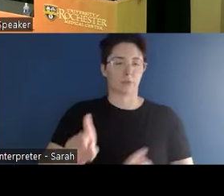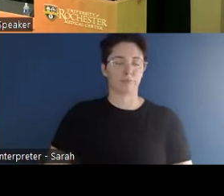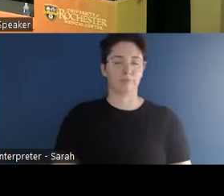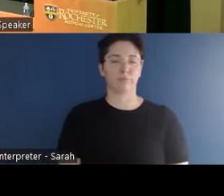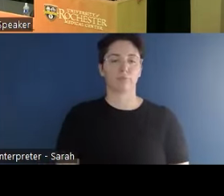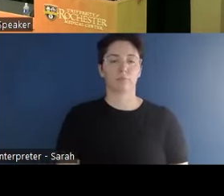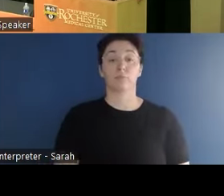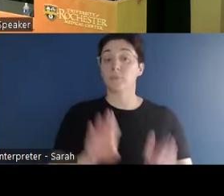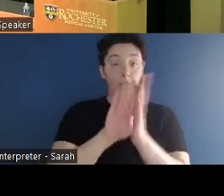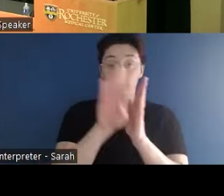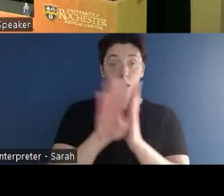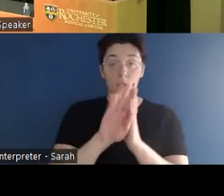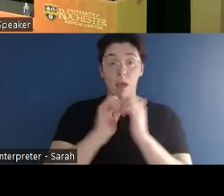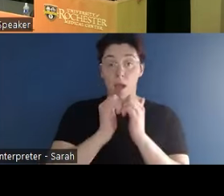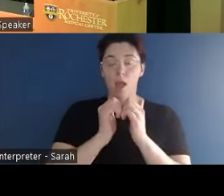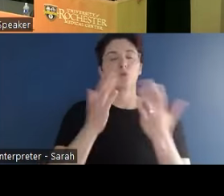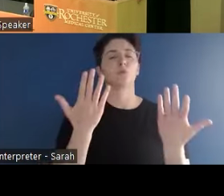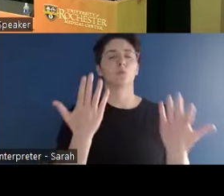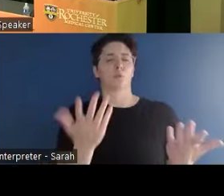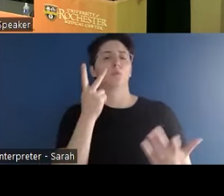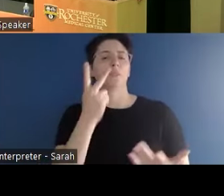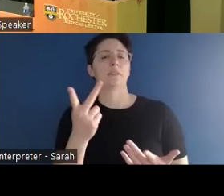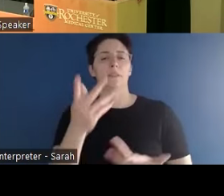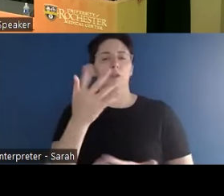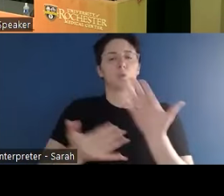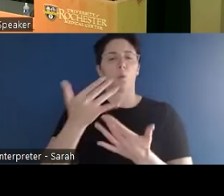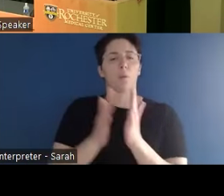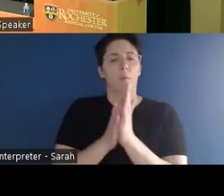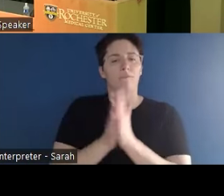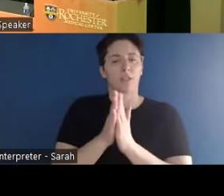assess social motivation and autism and has actually identified a preference for social